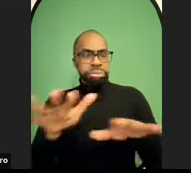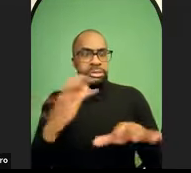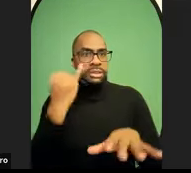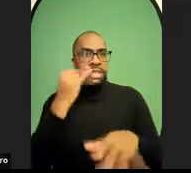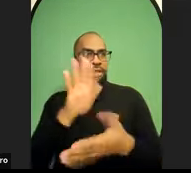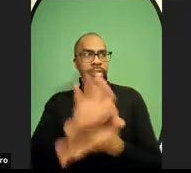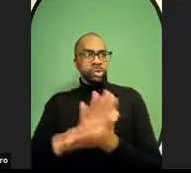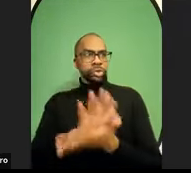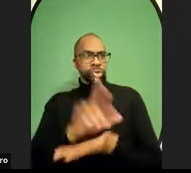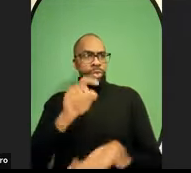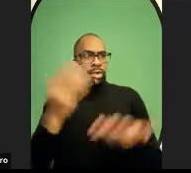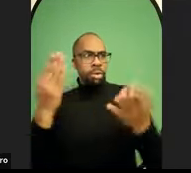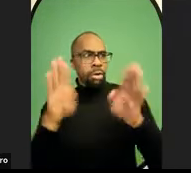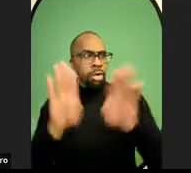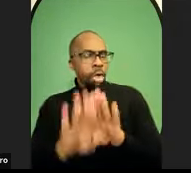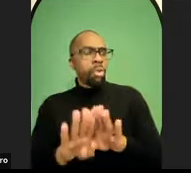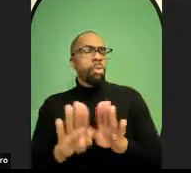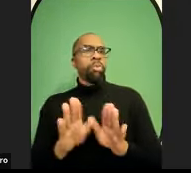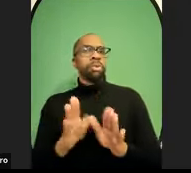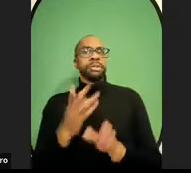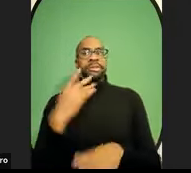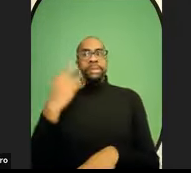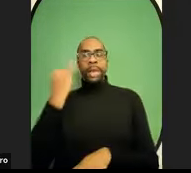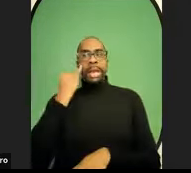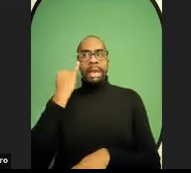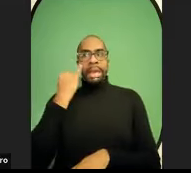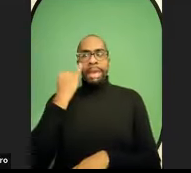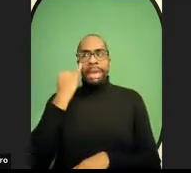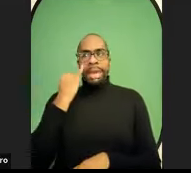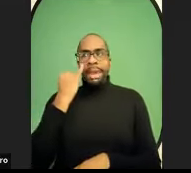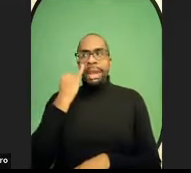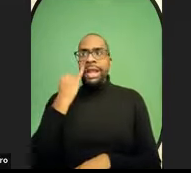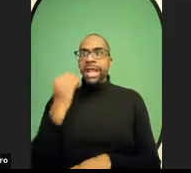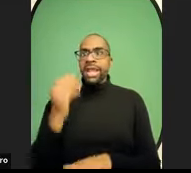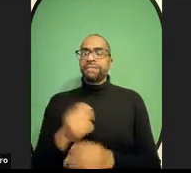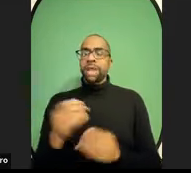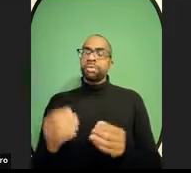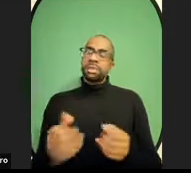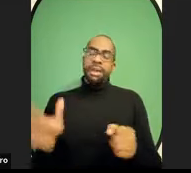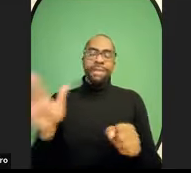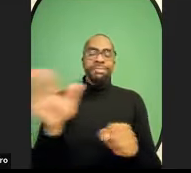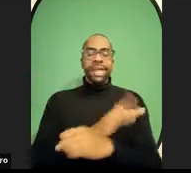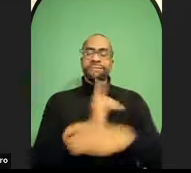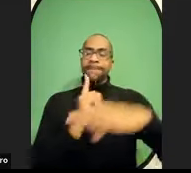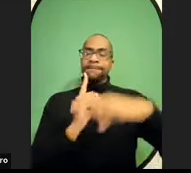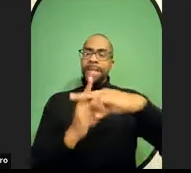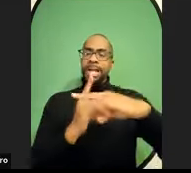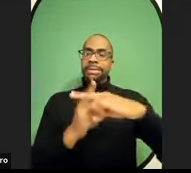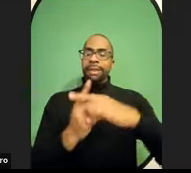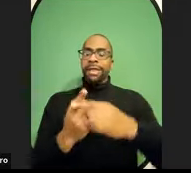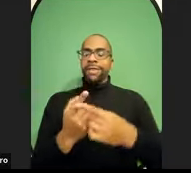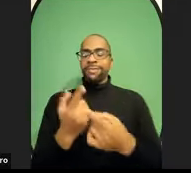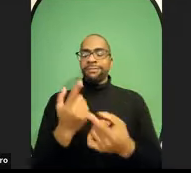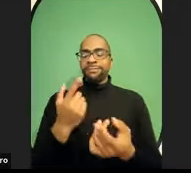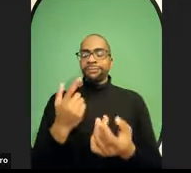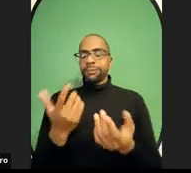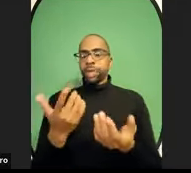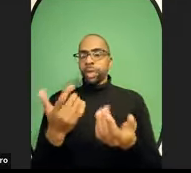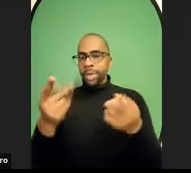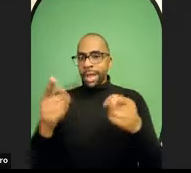widespread. whether whether a class should be whether a class should be closed closed, whether. we're whether there's enough positive case whether there's enough positive